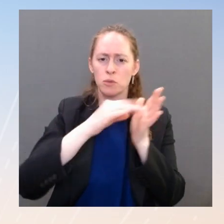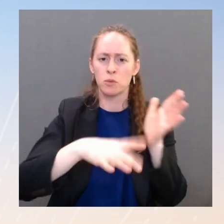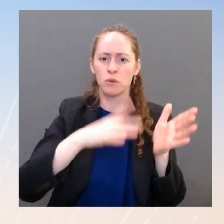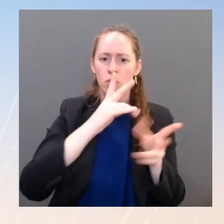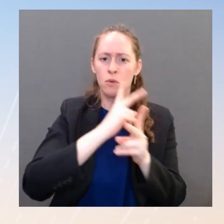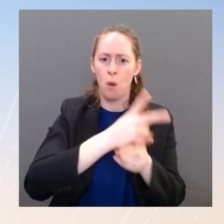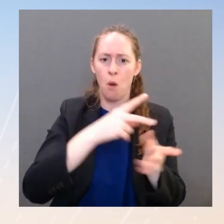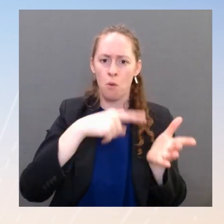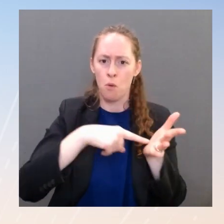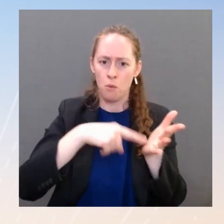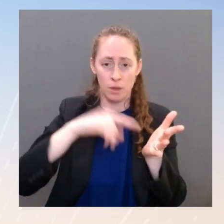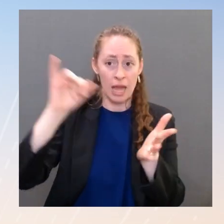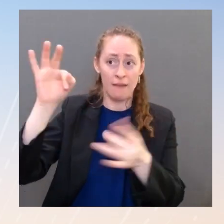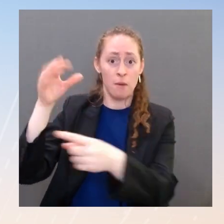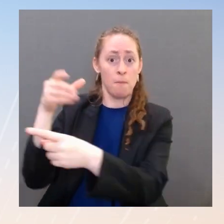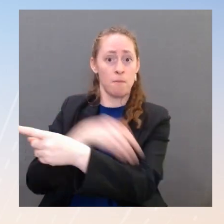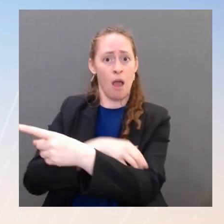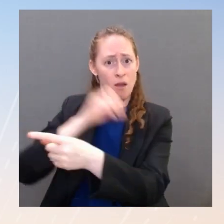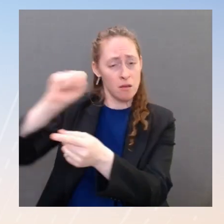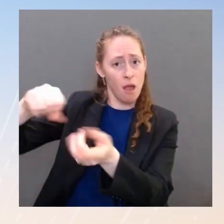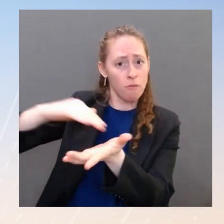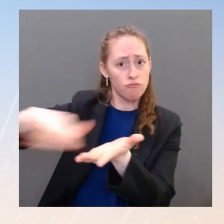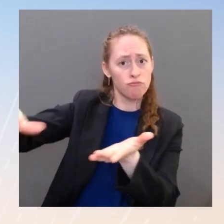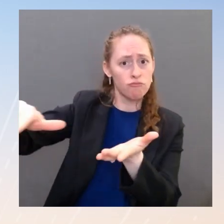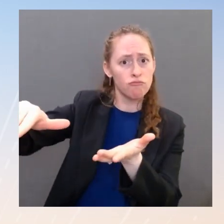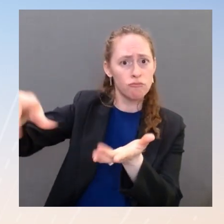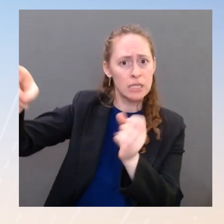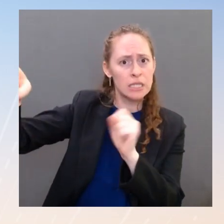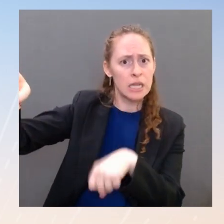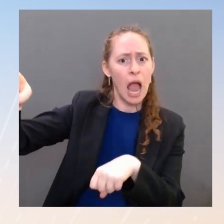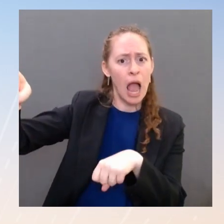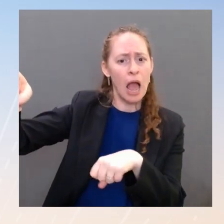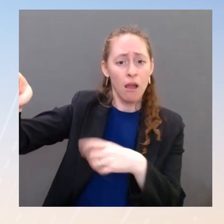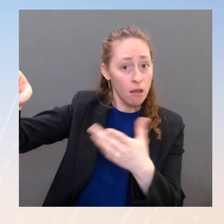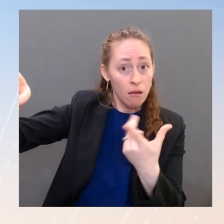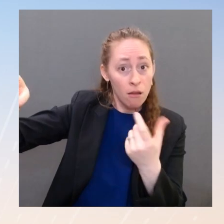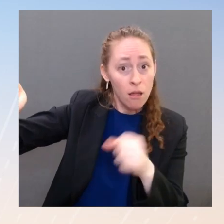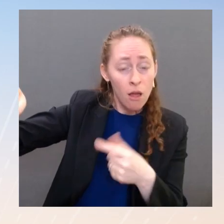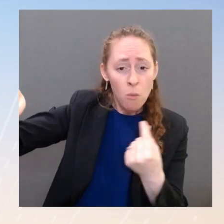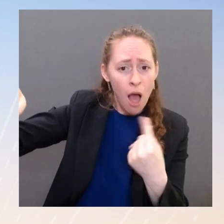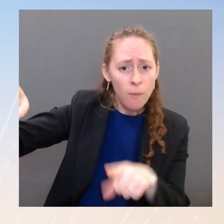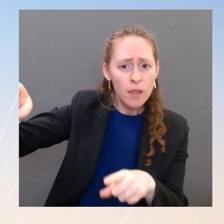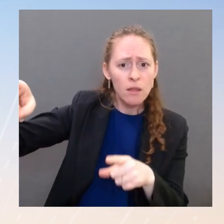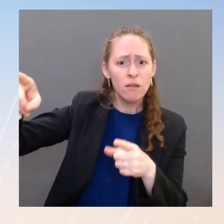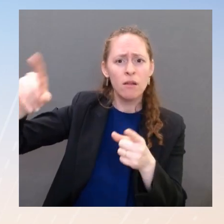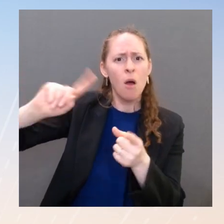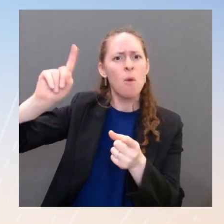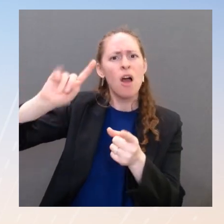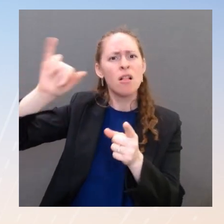as it relates to executive orders that -- which is in conjunction with the Department of Education but part here. And we, of course,